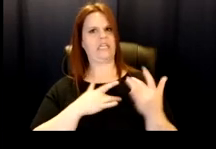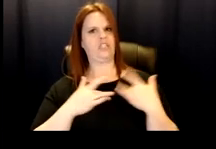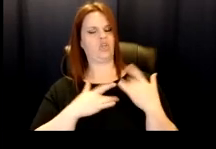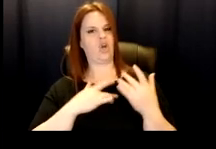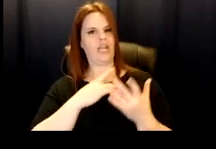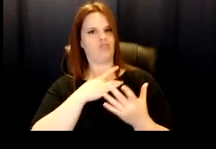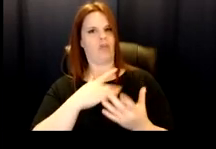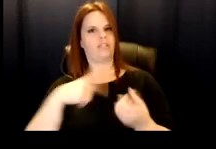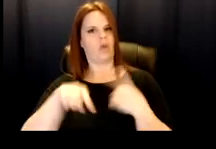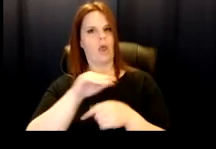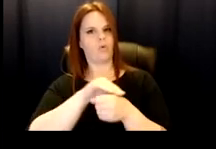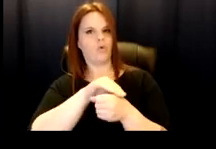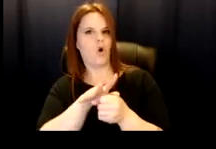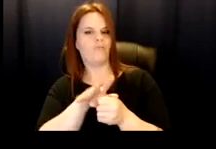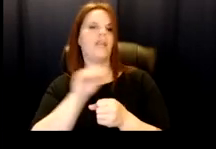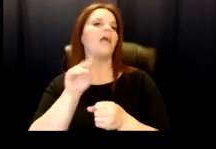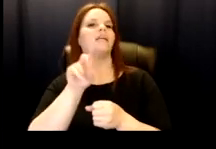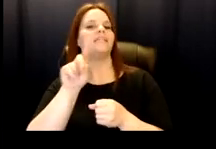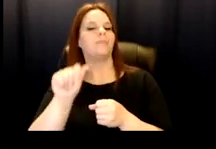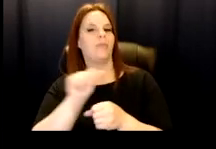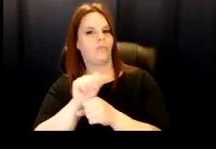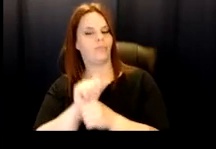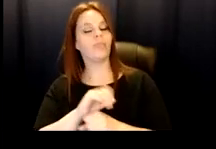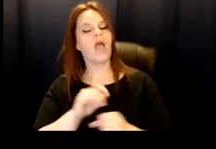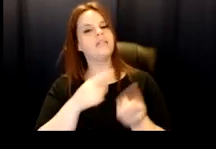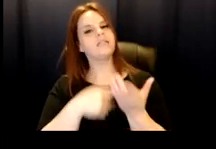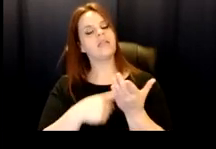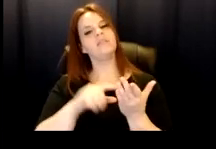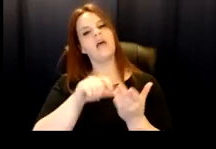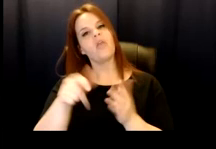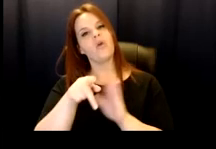And discuss some other policy and programmatic trends that are sure to impact the future